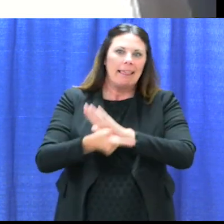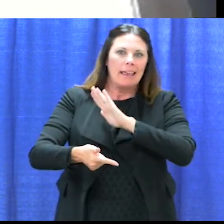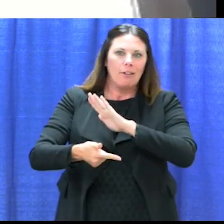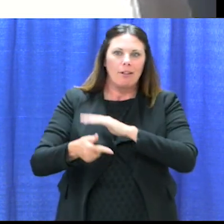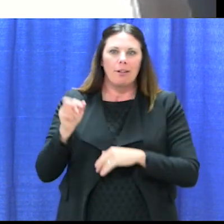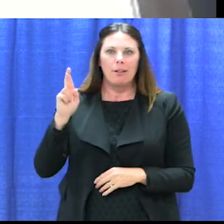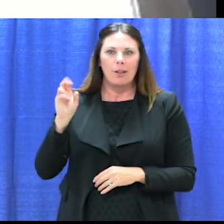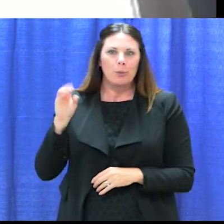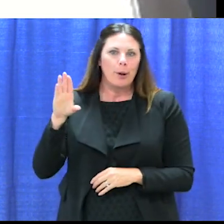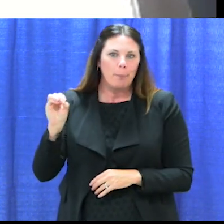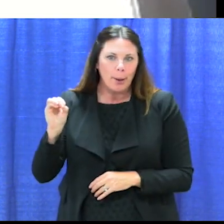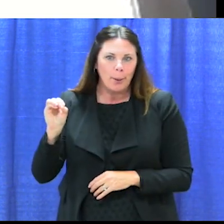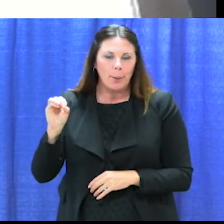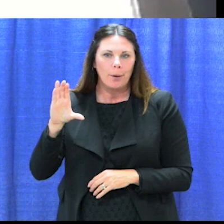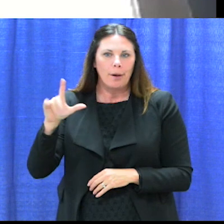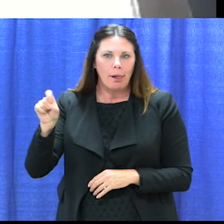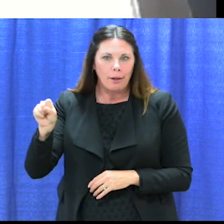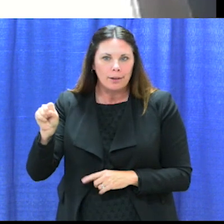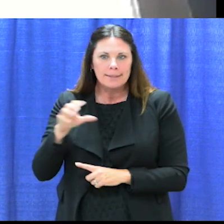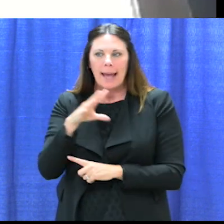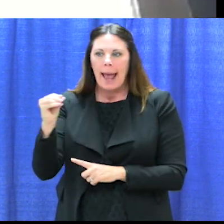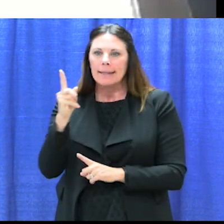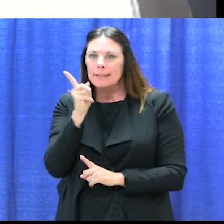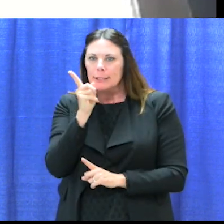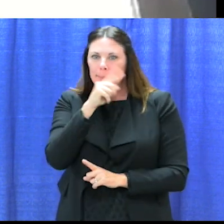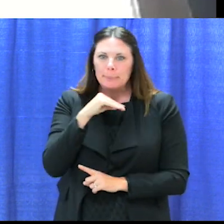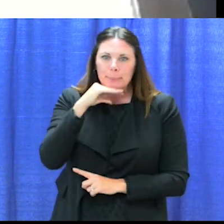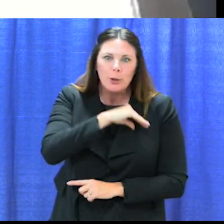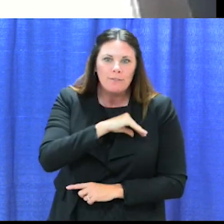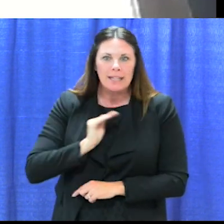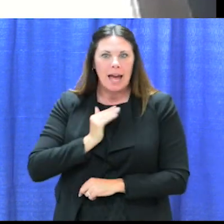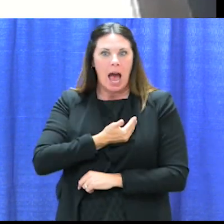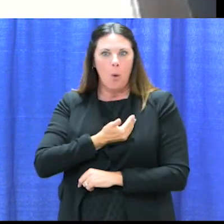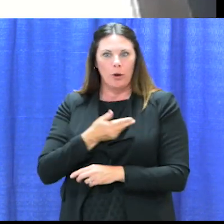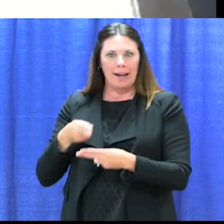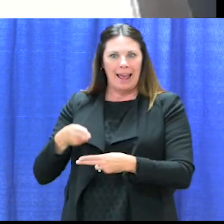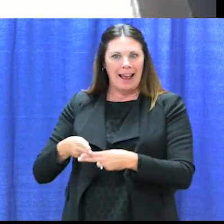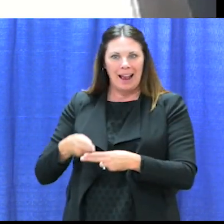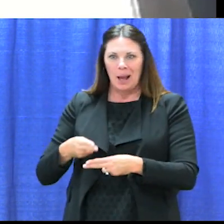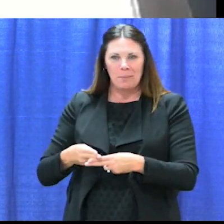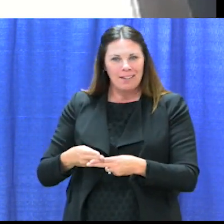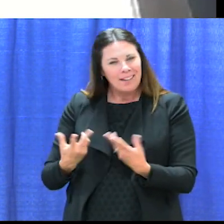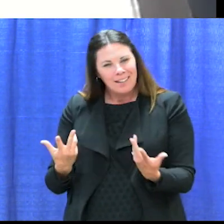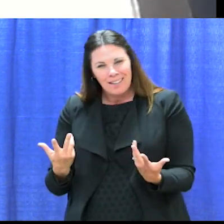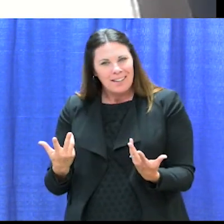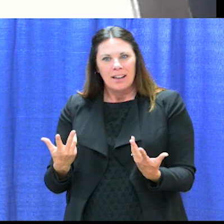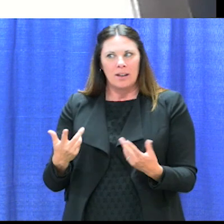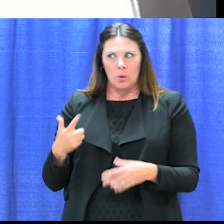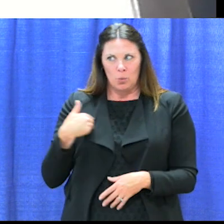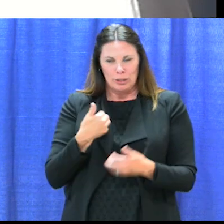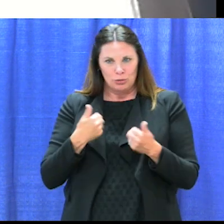our domain name because we think it's important during this time that we also help prevent